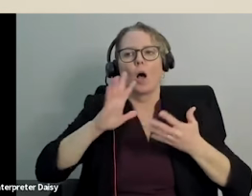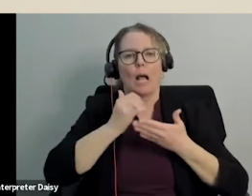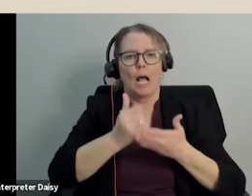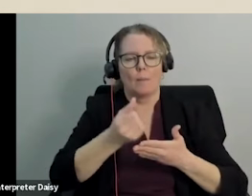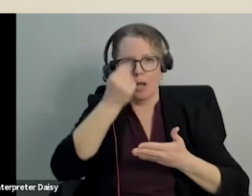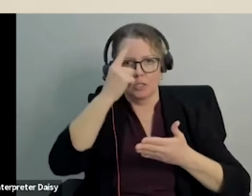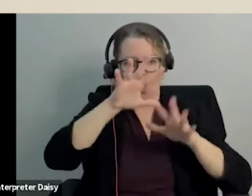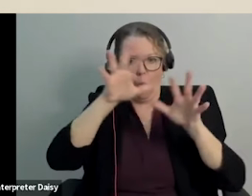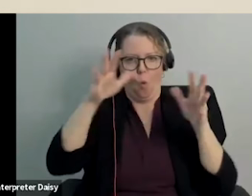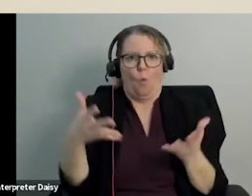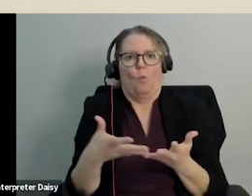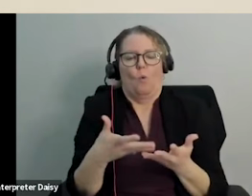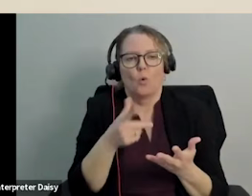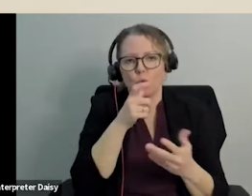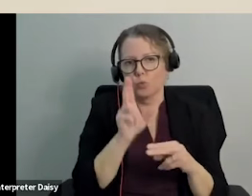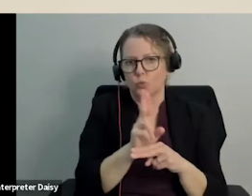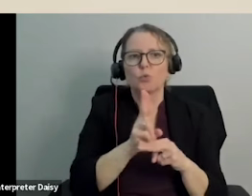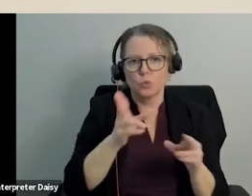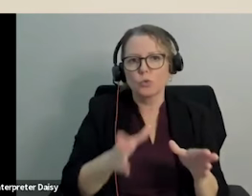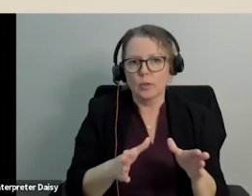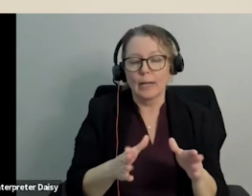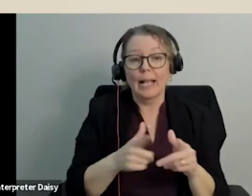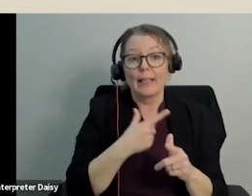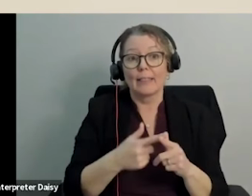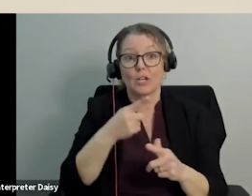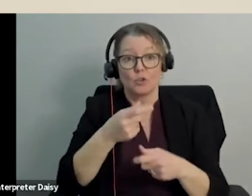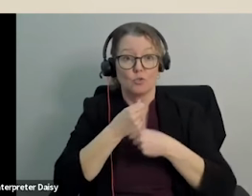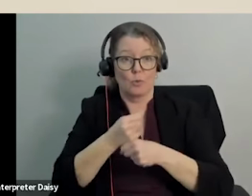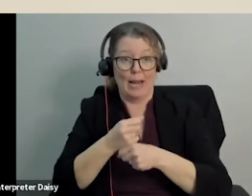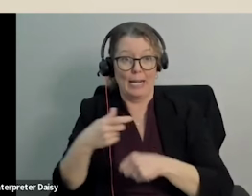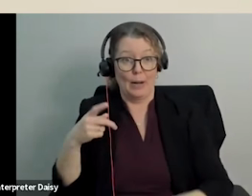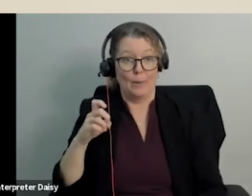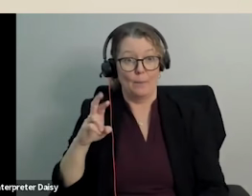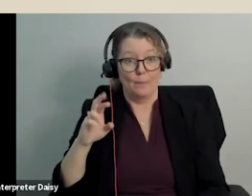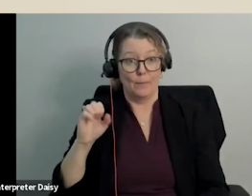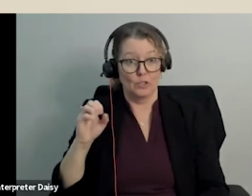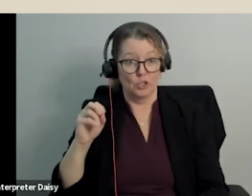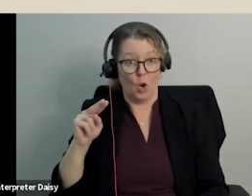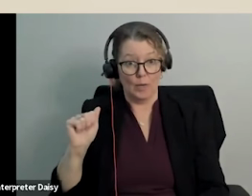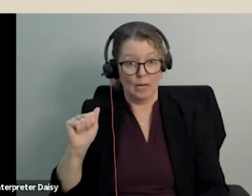of who your user is. And then when you're creating personas, it's great to, again...